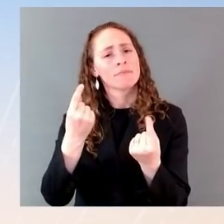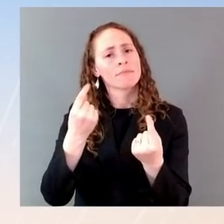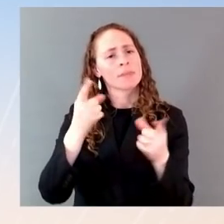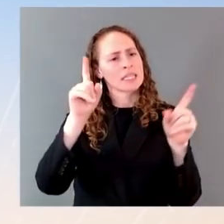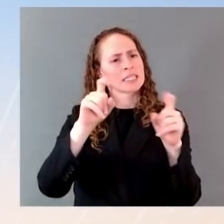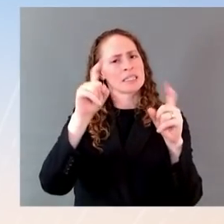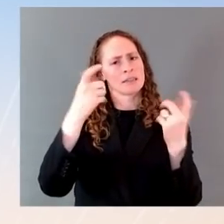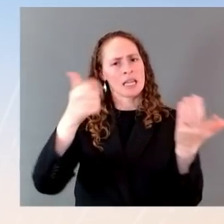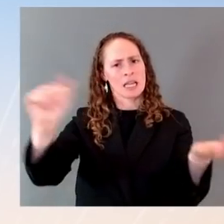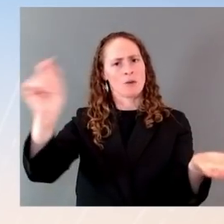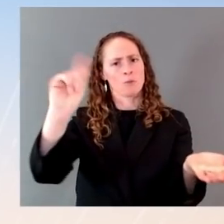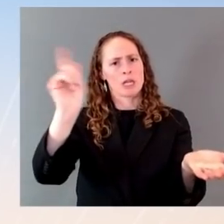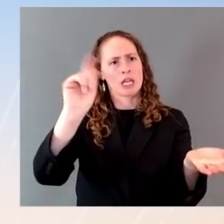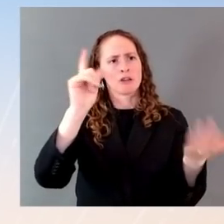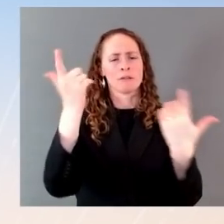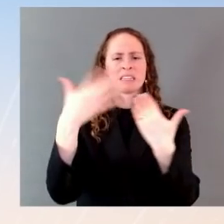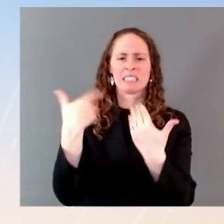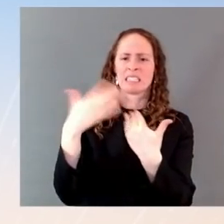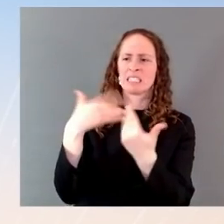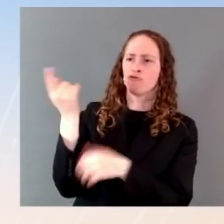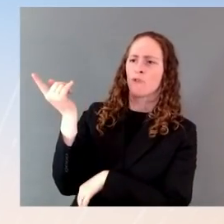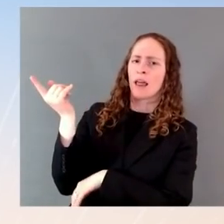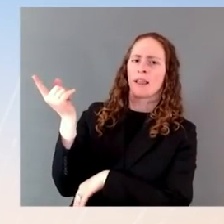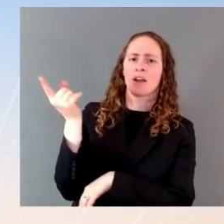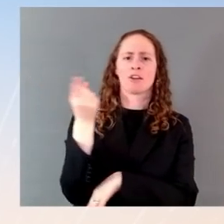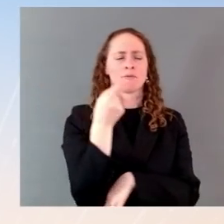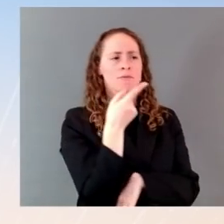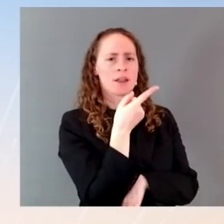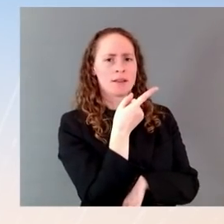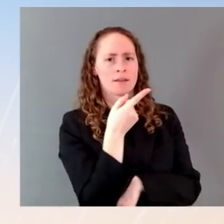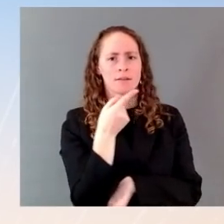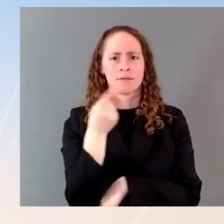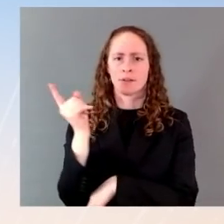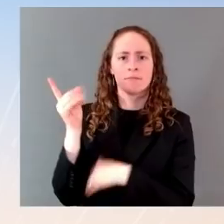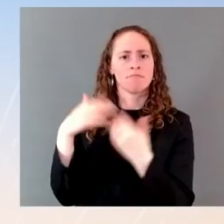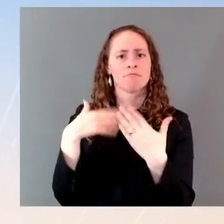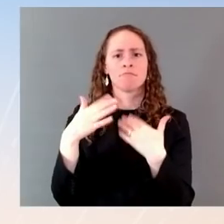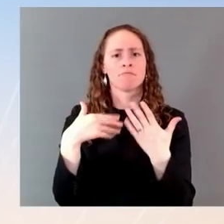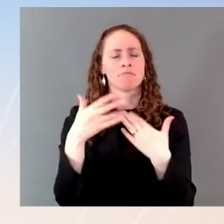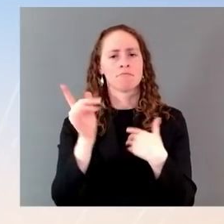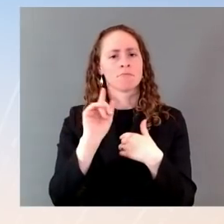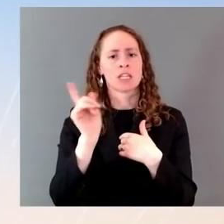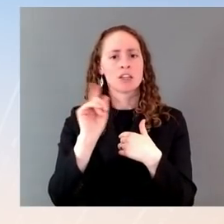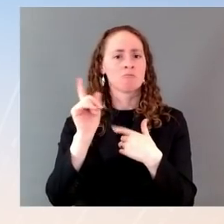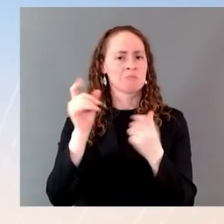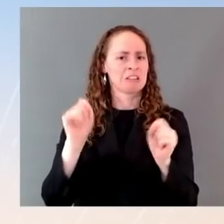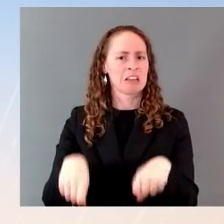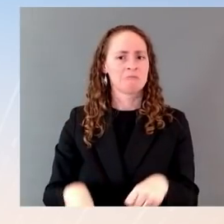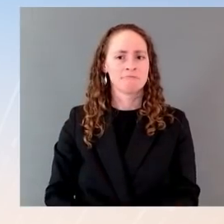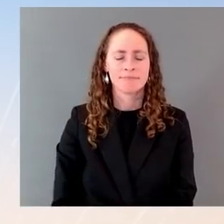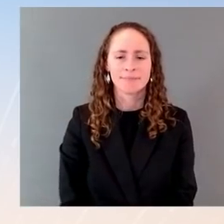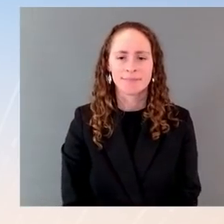and to make sure they're free for everyone in America. The Press: And I understand all these efforts, but why is -- wouldn't it be a good idea